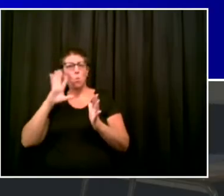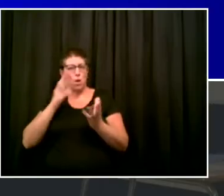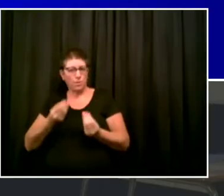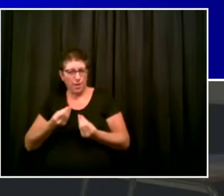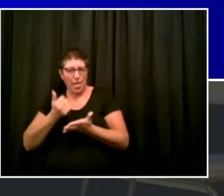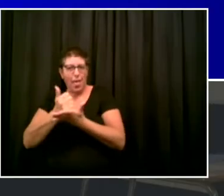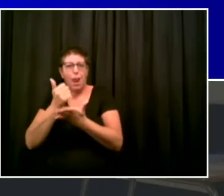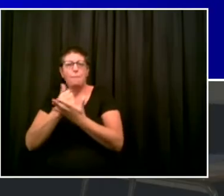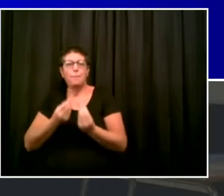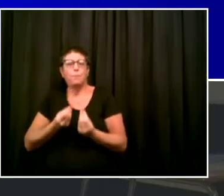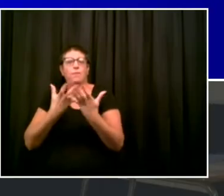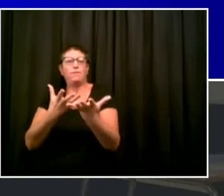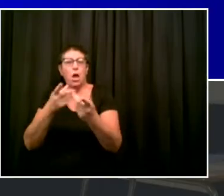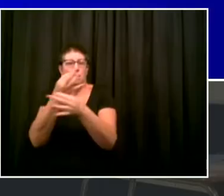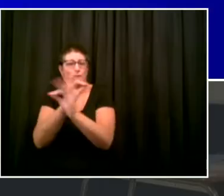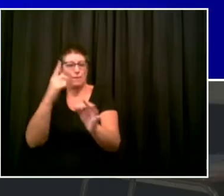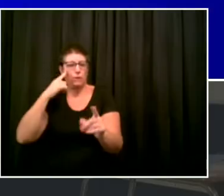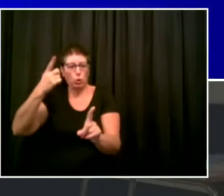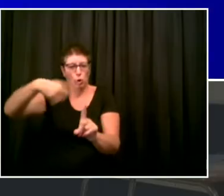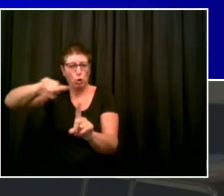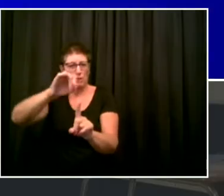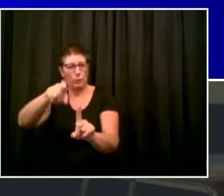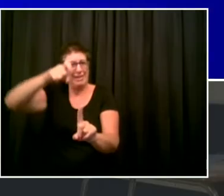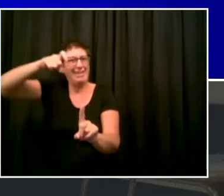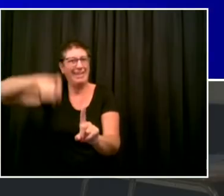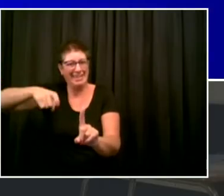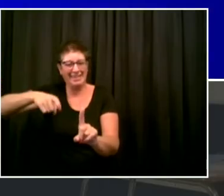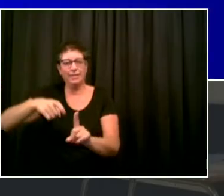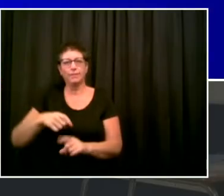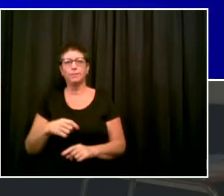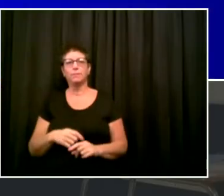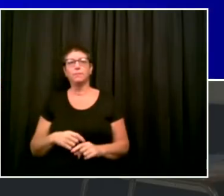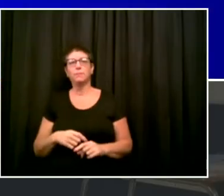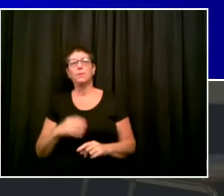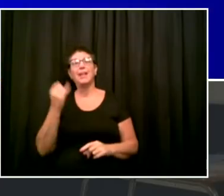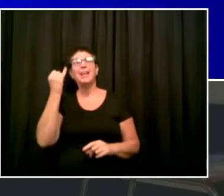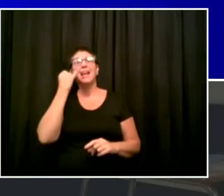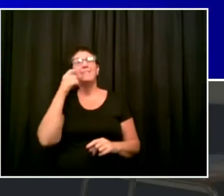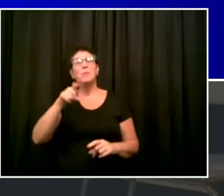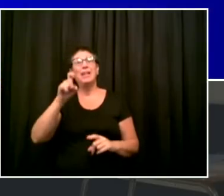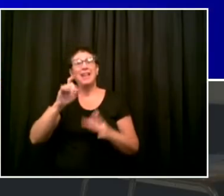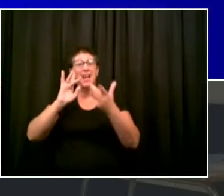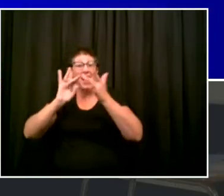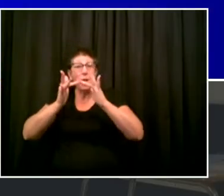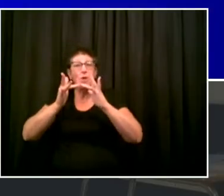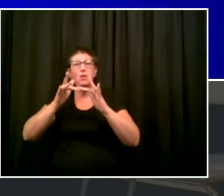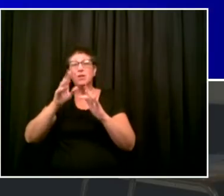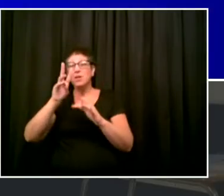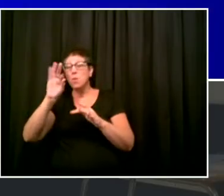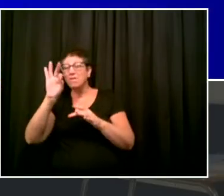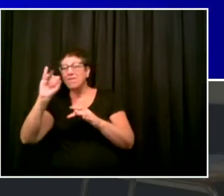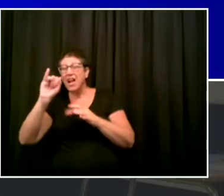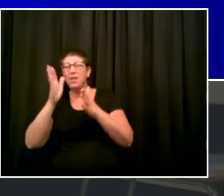WILL BE INVOLVED IN, WHETHER IT IS THE BLENDED LEARNING FORMAT OR ALL LEARNING